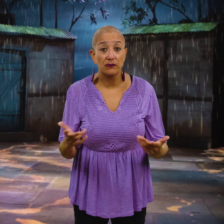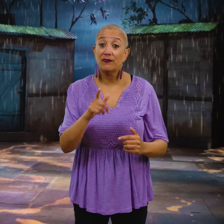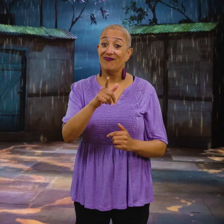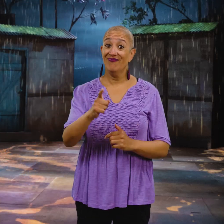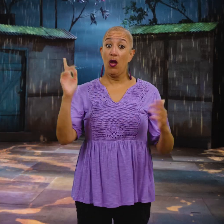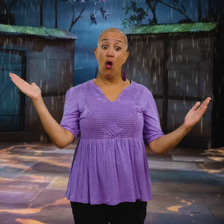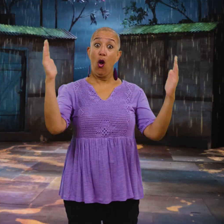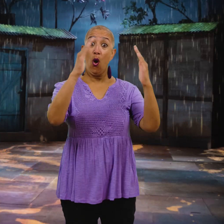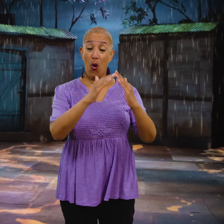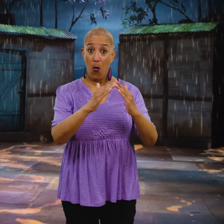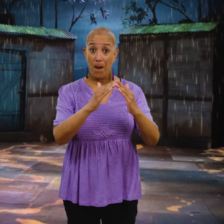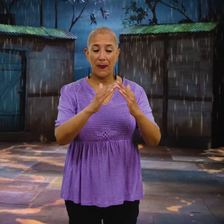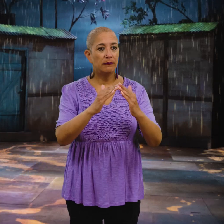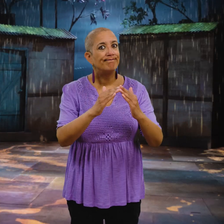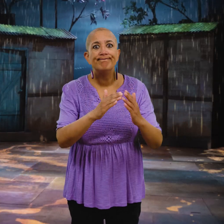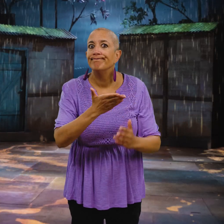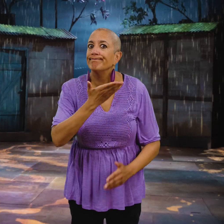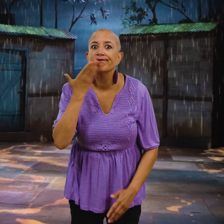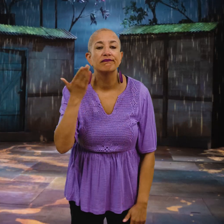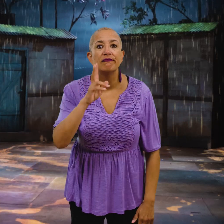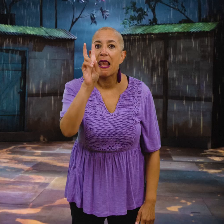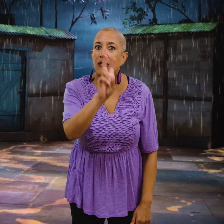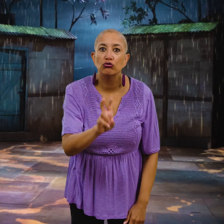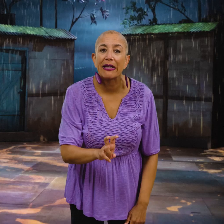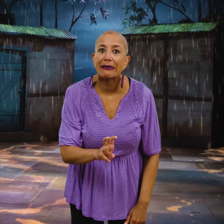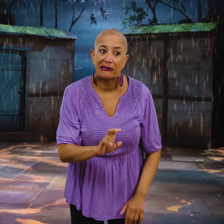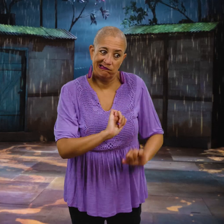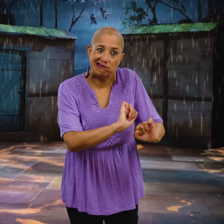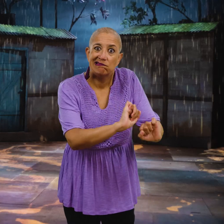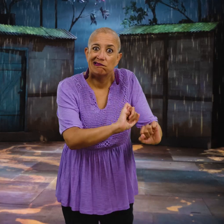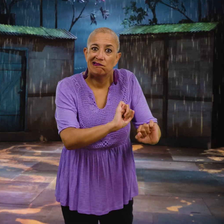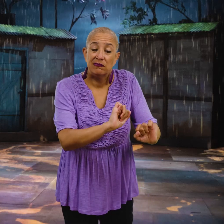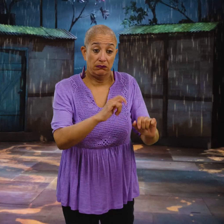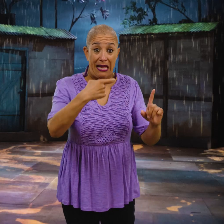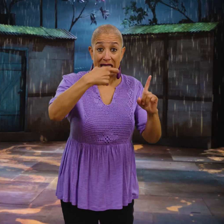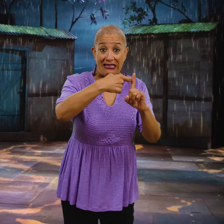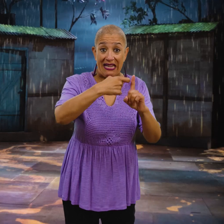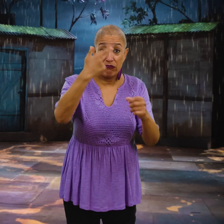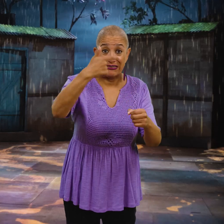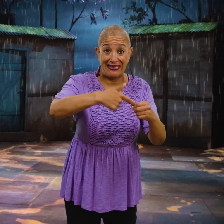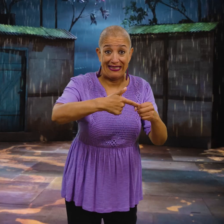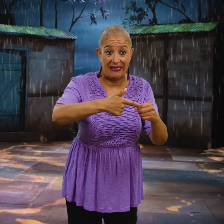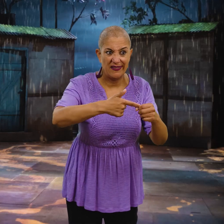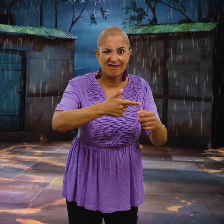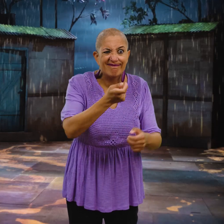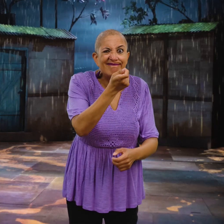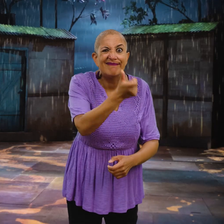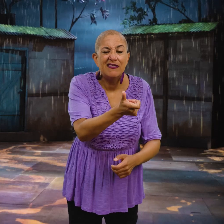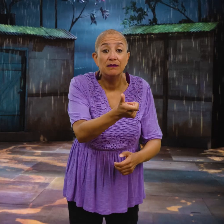At home there is no electricity and little kerosene, so William cannot read at night.